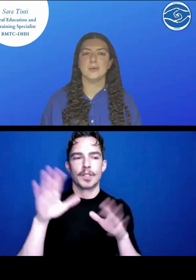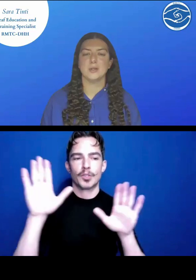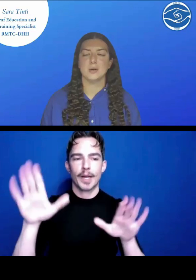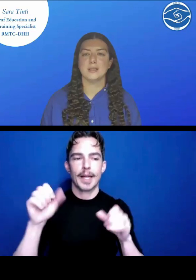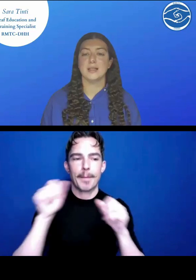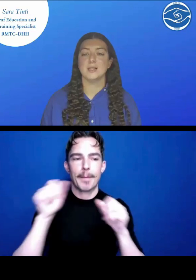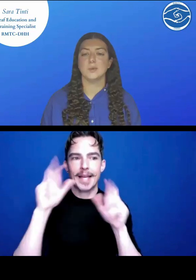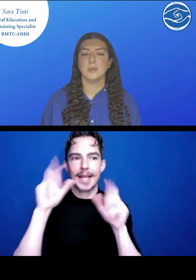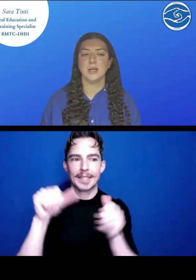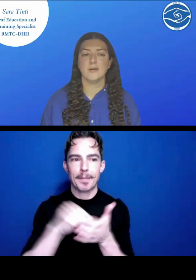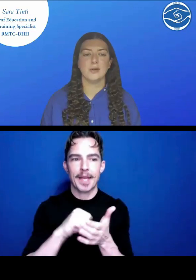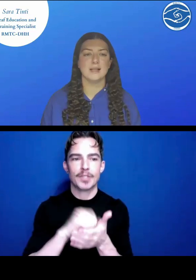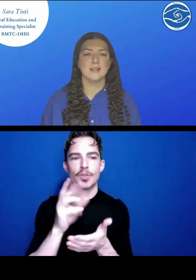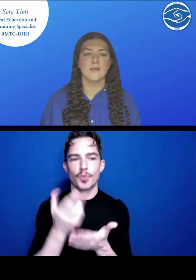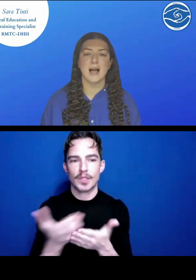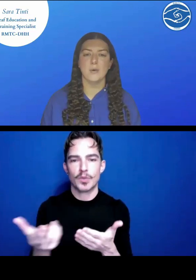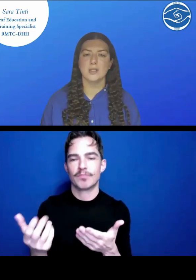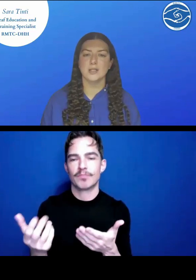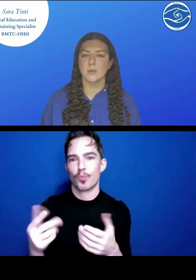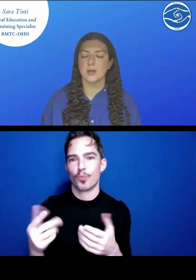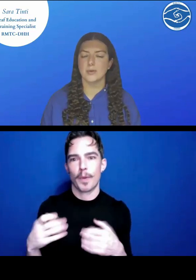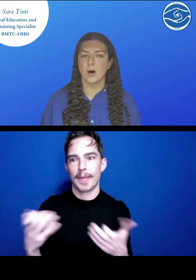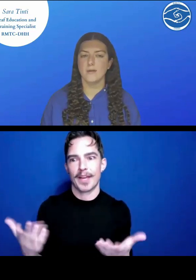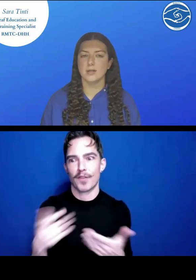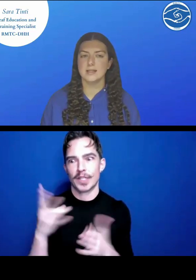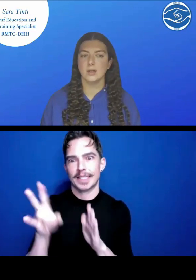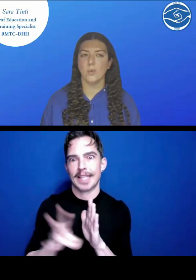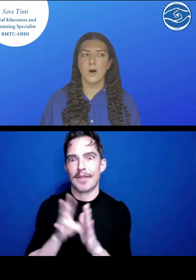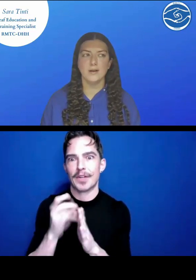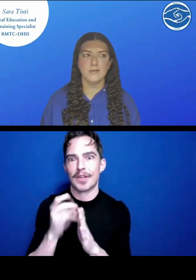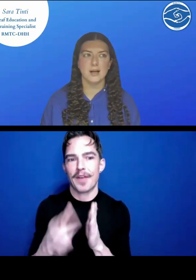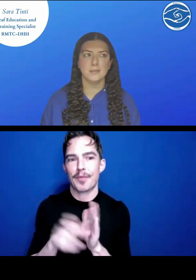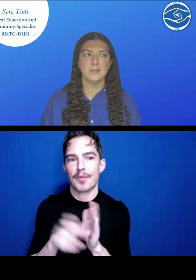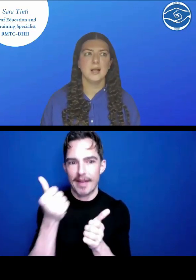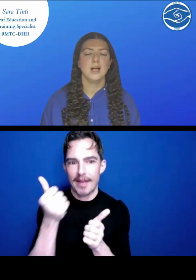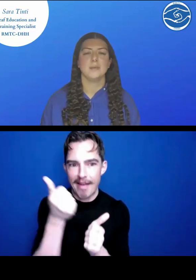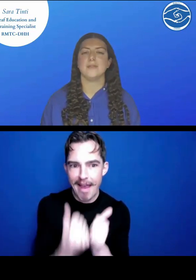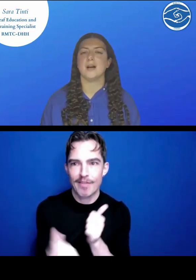and resources. We'd be here for like seven hours if I went through every single one of them. We've